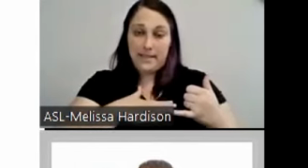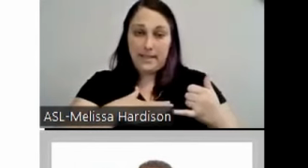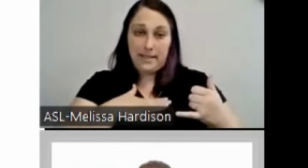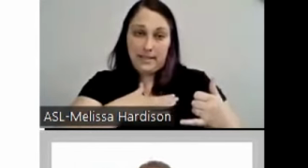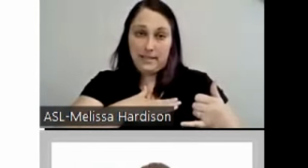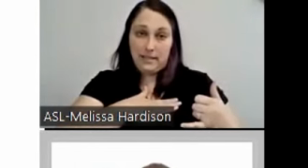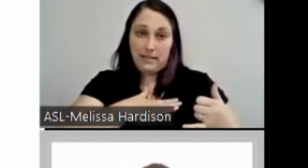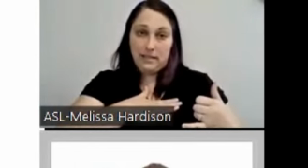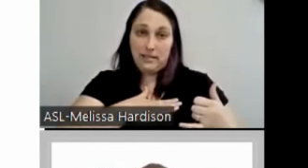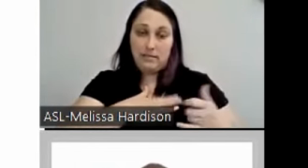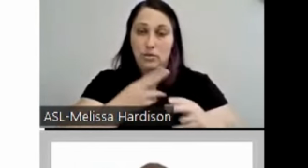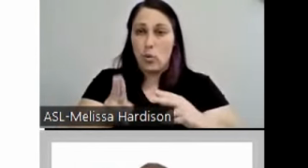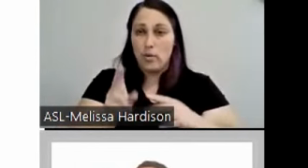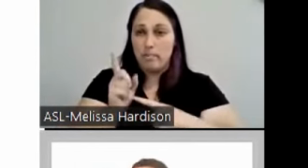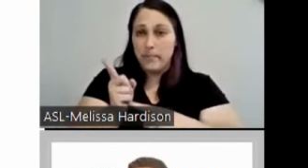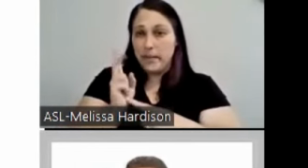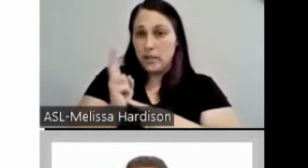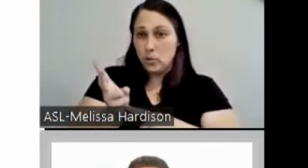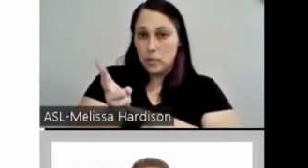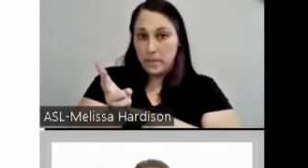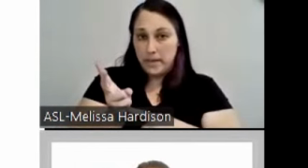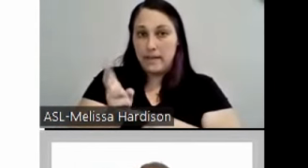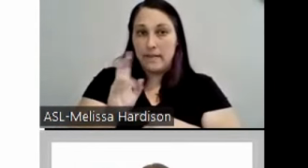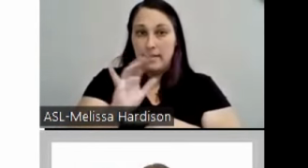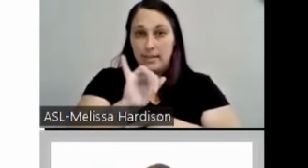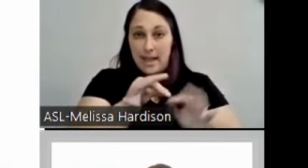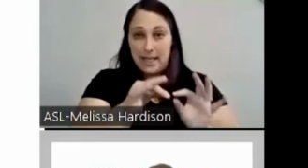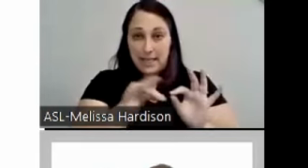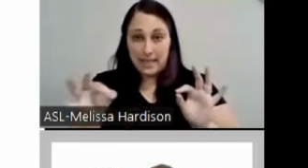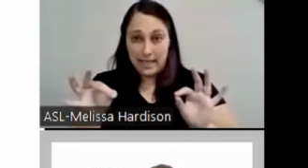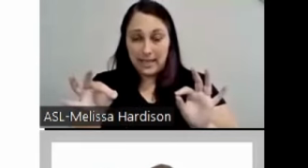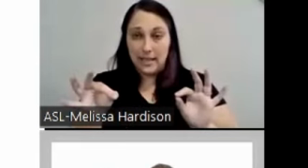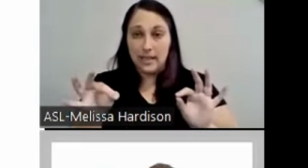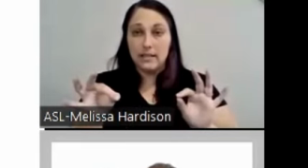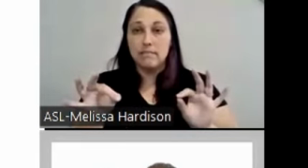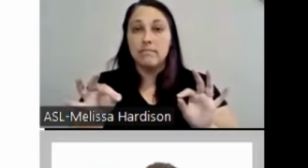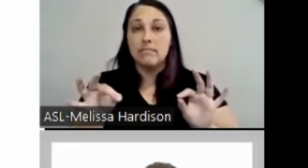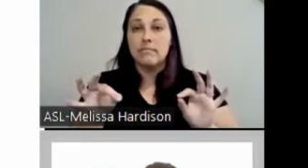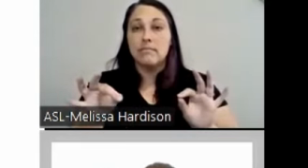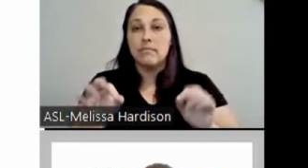out there that represent consumer groups and advocacy organizations, business groups related to this area and state agencies.